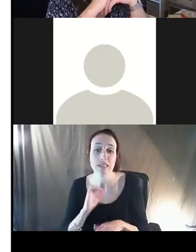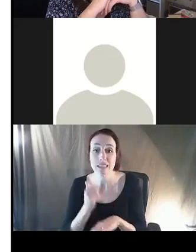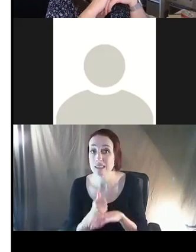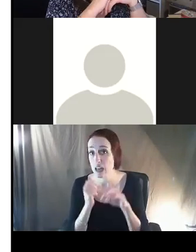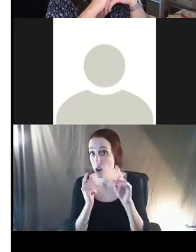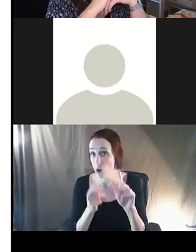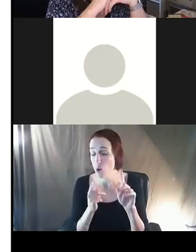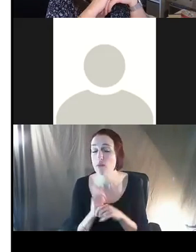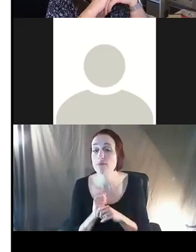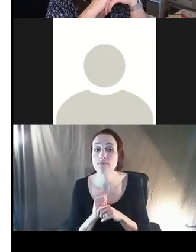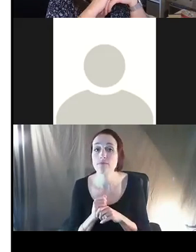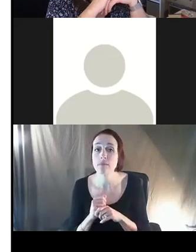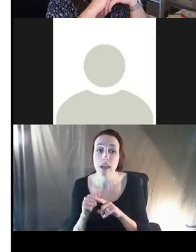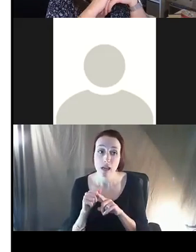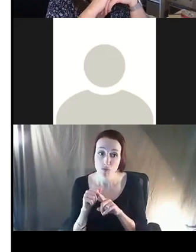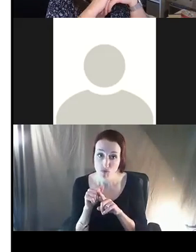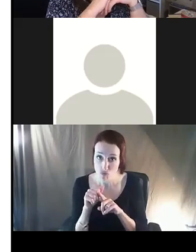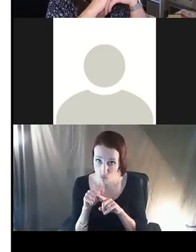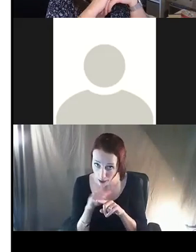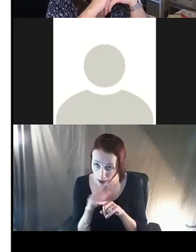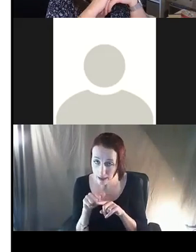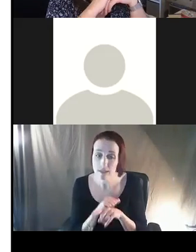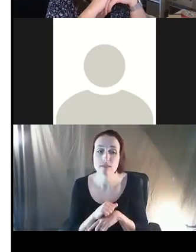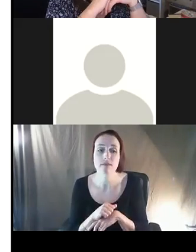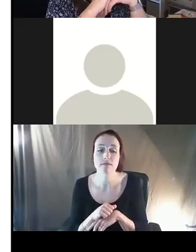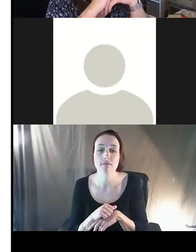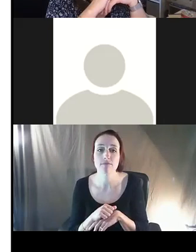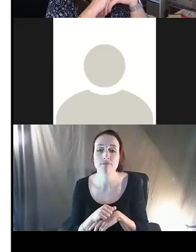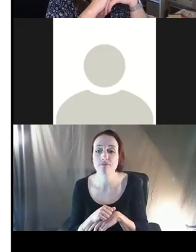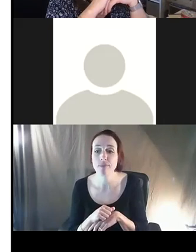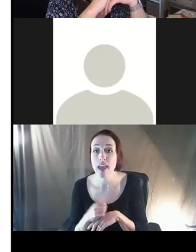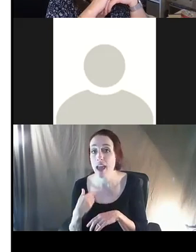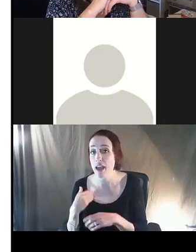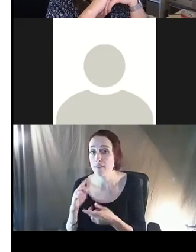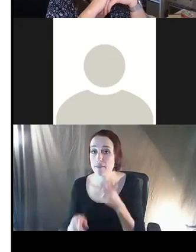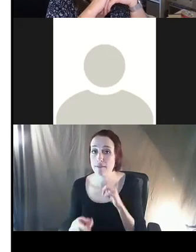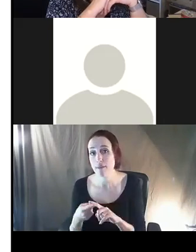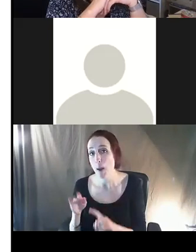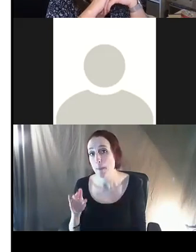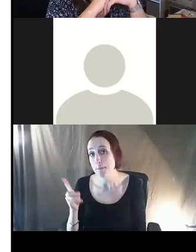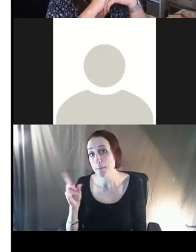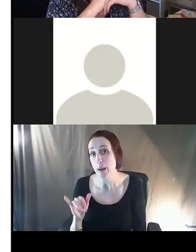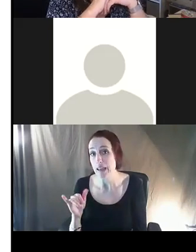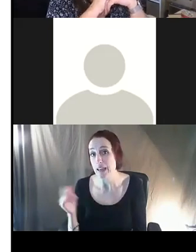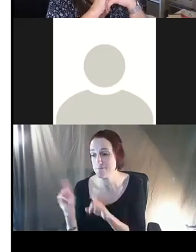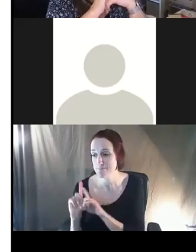Support your learning with webinars and buddies. A buddy can always help. Set a time to measure your progress.